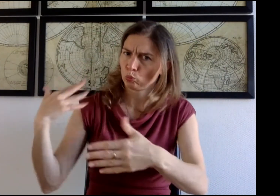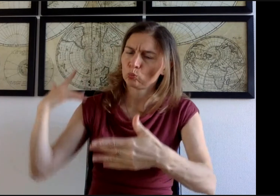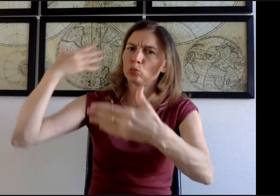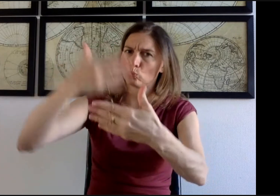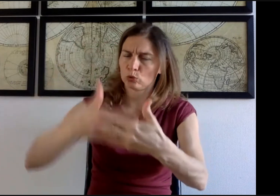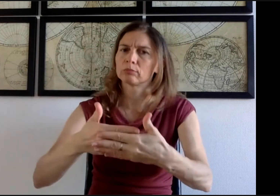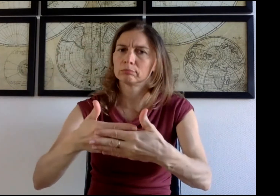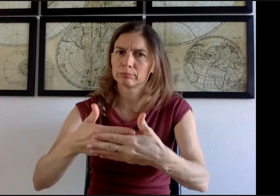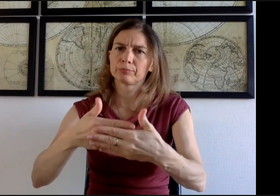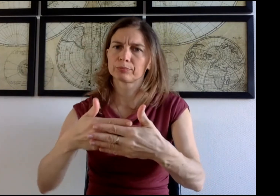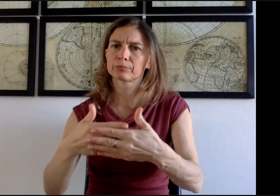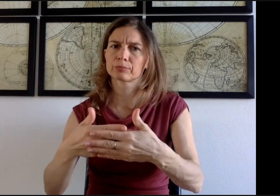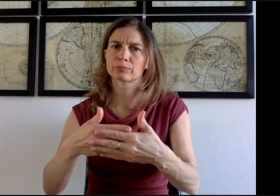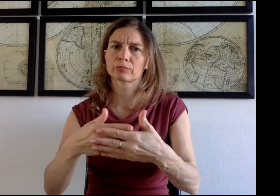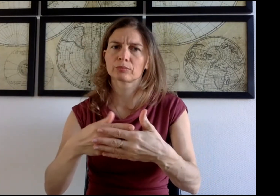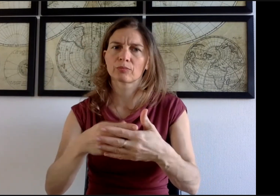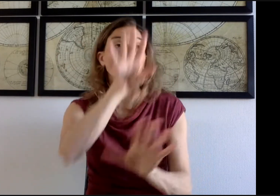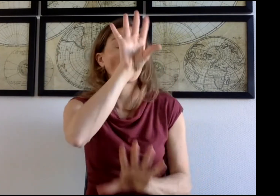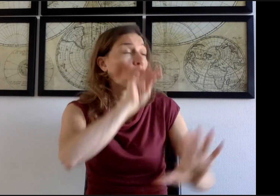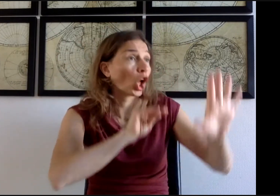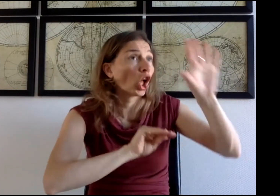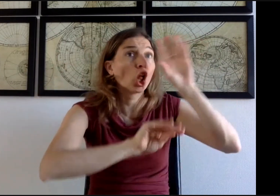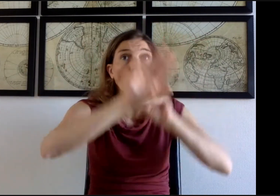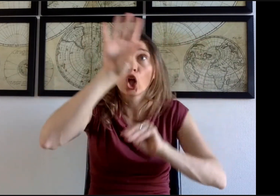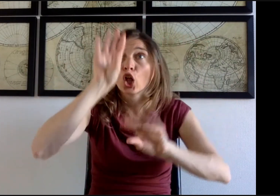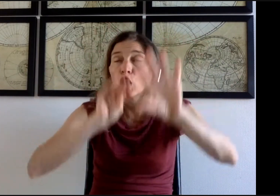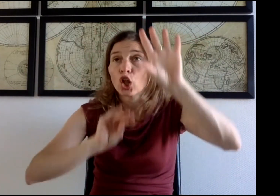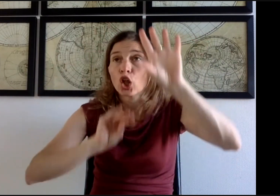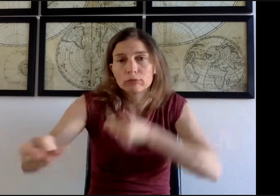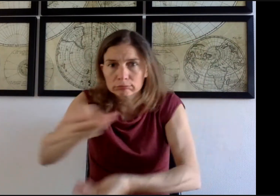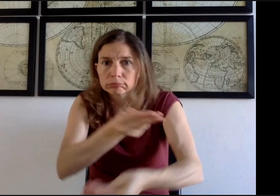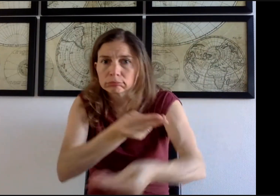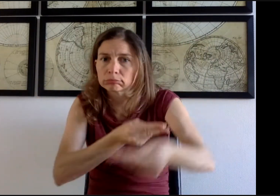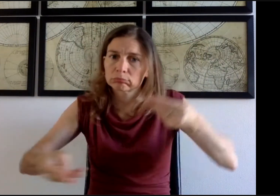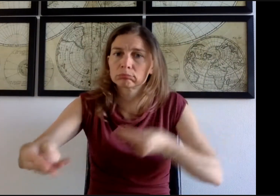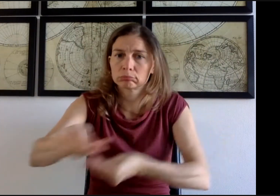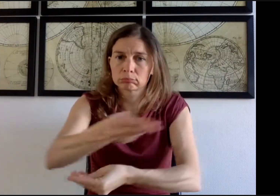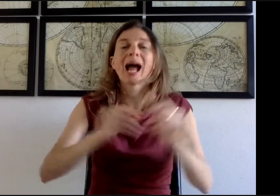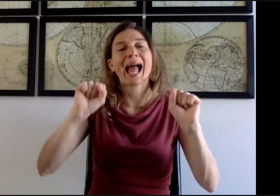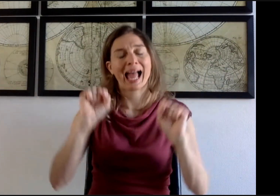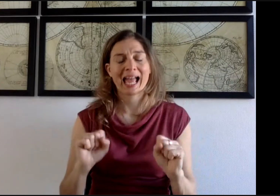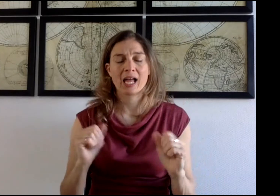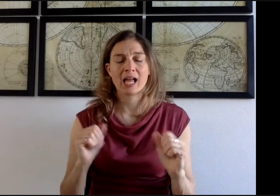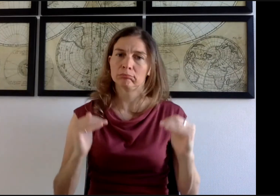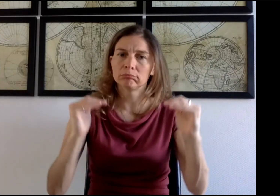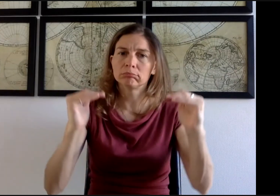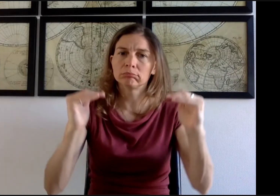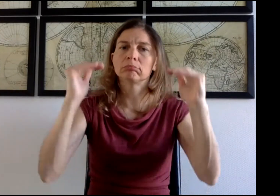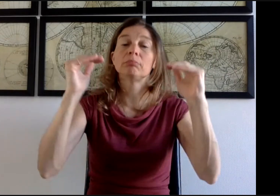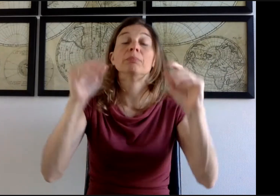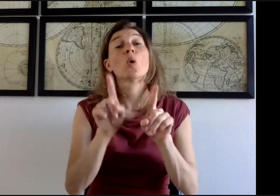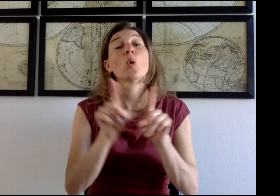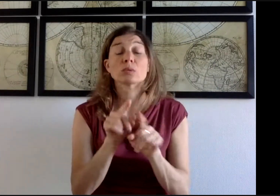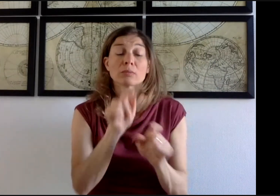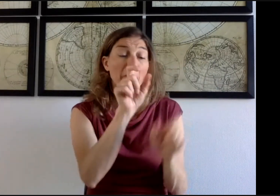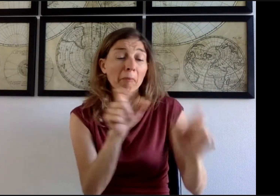regarding this tremendous crisis to improve and to protect our rights.